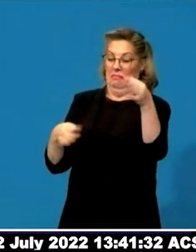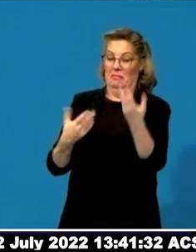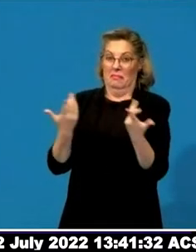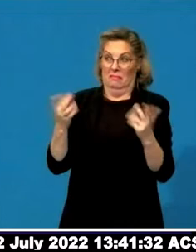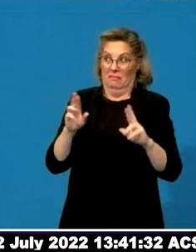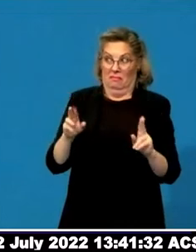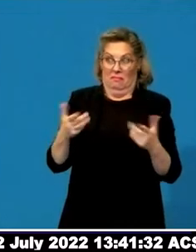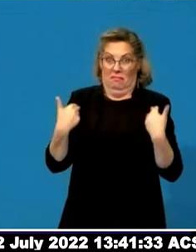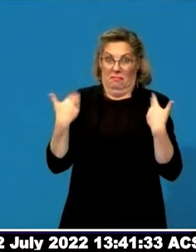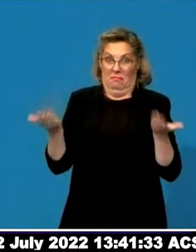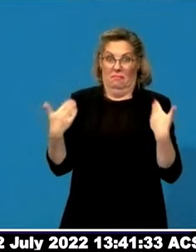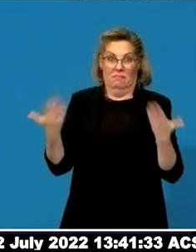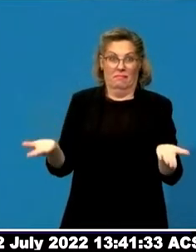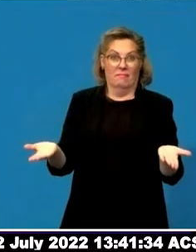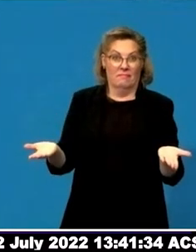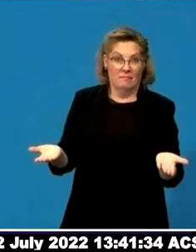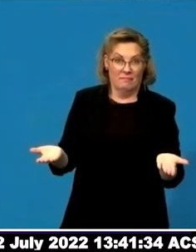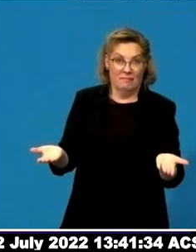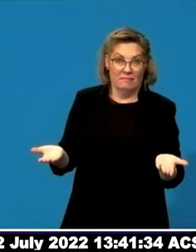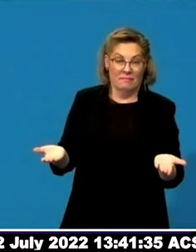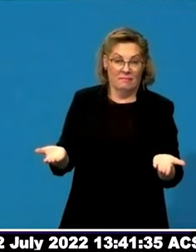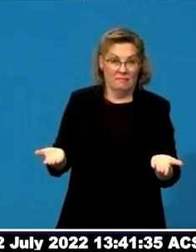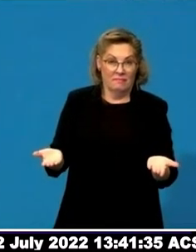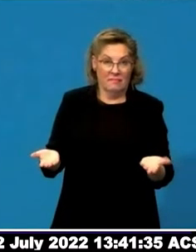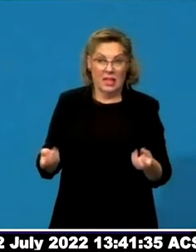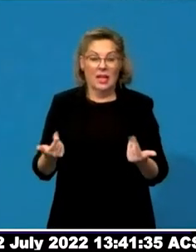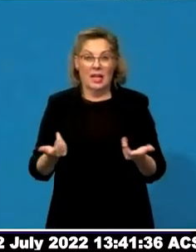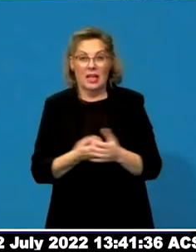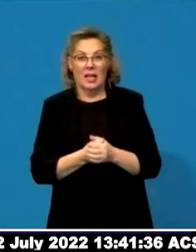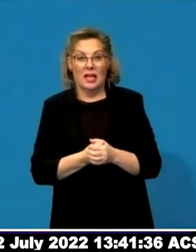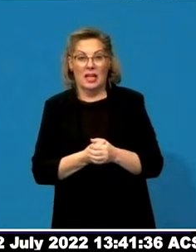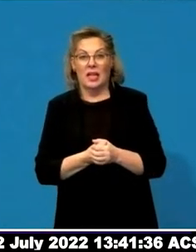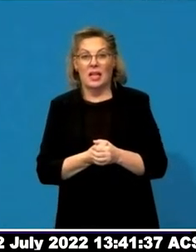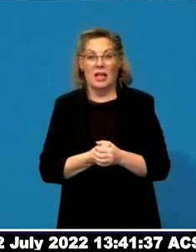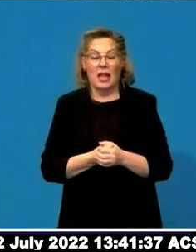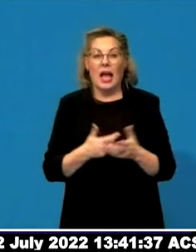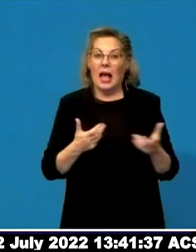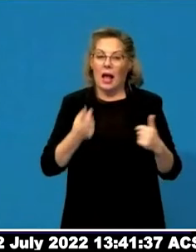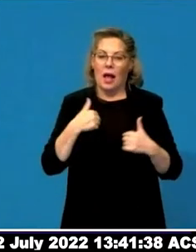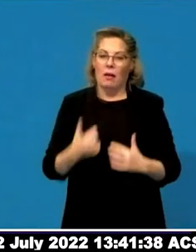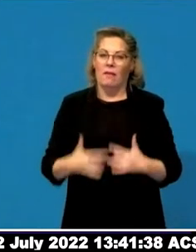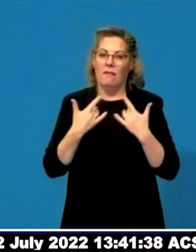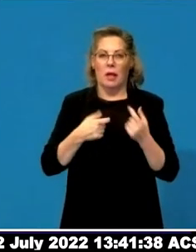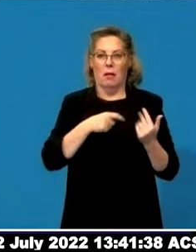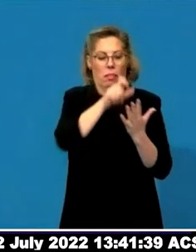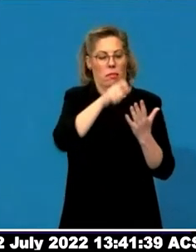it could be that person is bringing the form and just ticking everything off from his point of view,